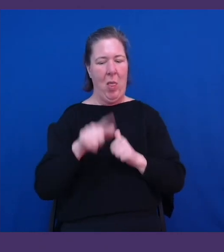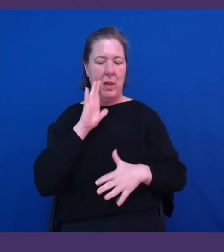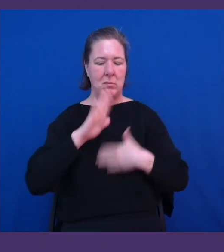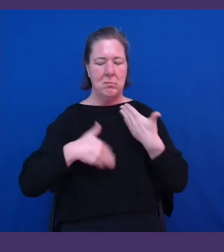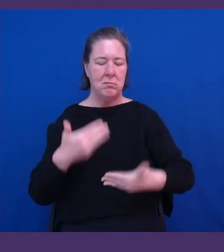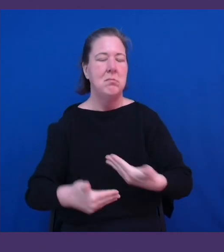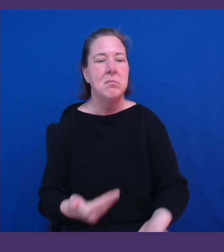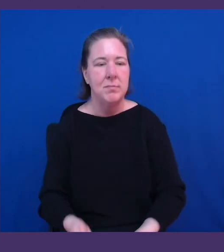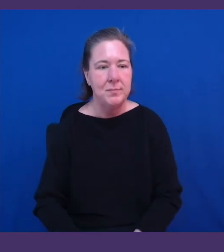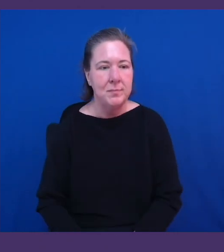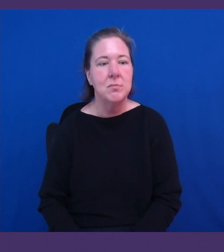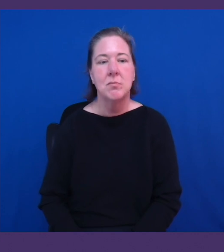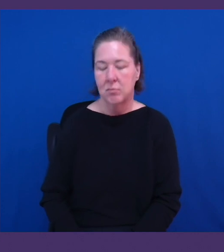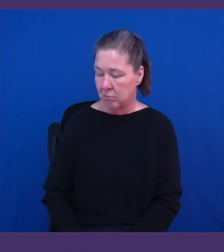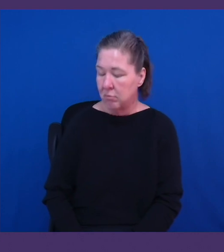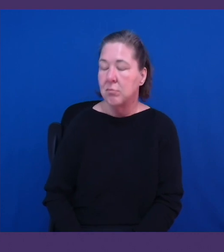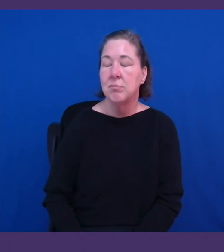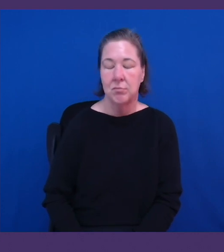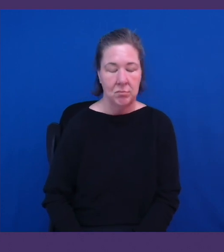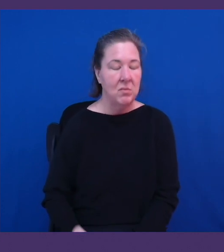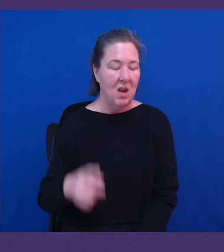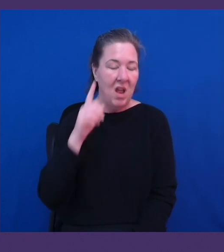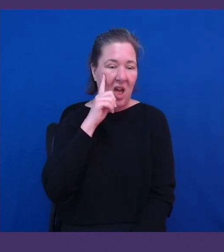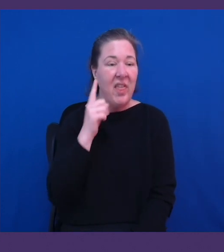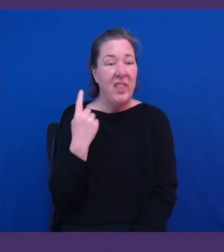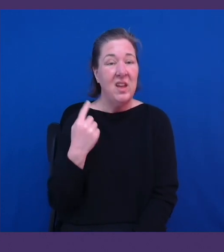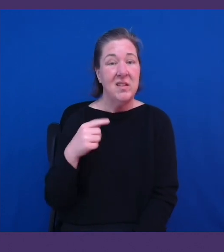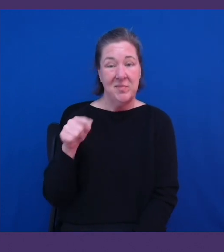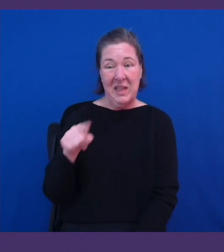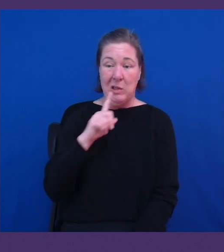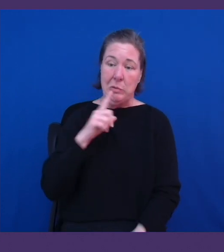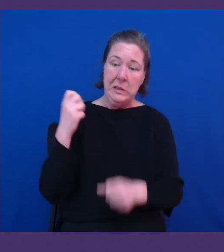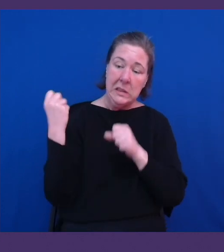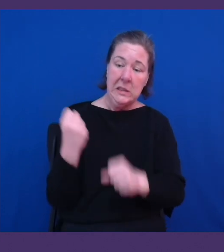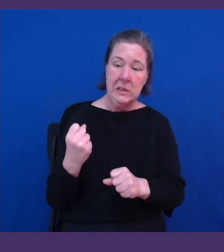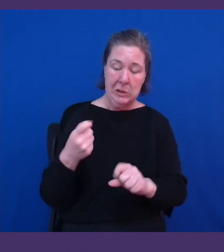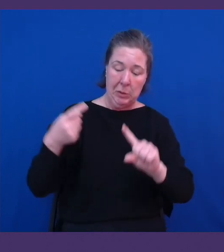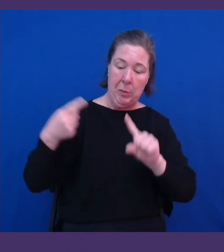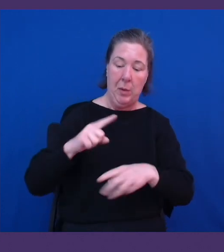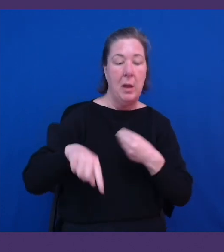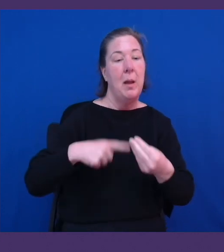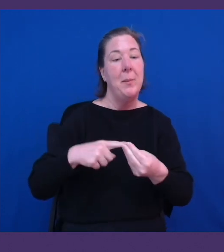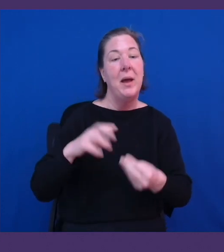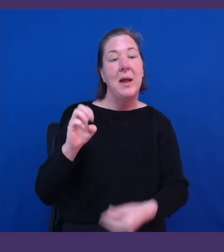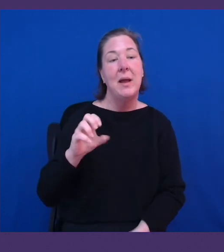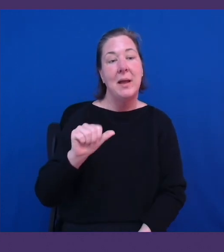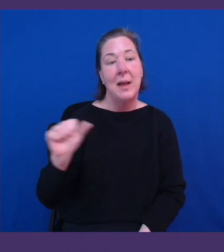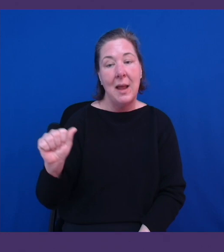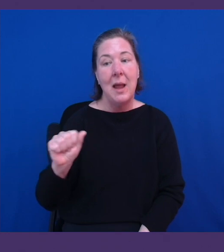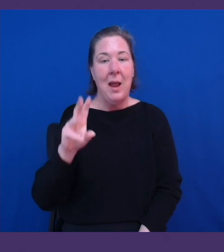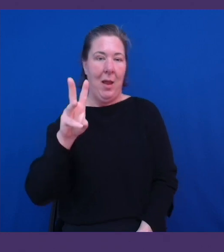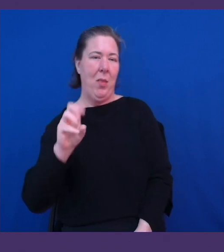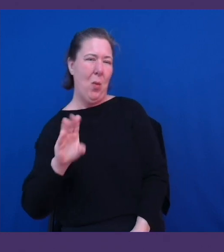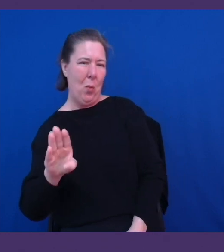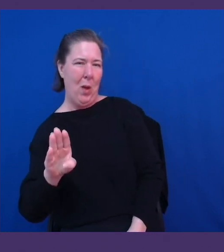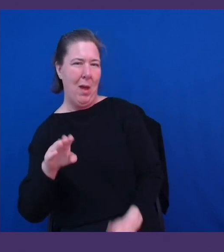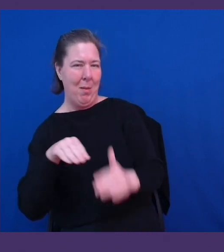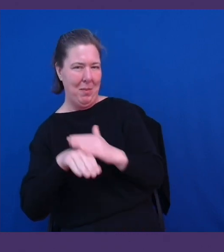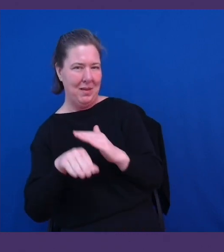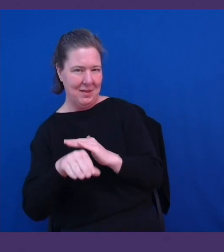Léonie Watson: I think that's one of the strong points about the EAA and the Web Accessibility Directive before. It's the idea that the monitoring bodies